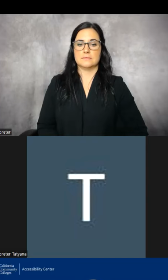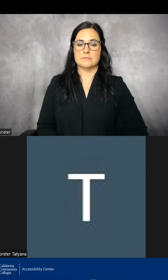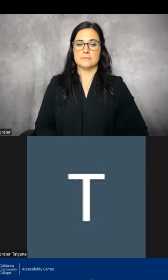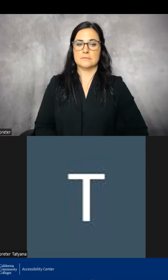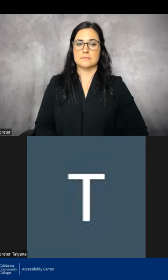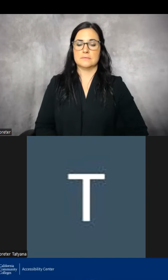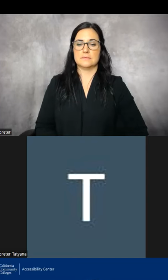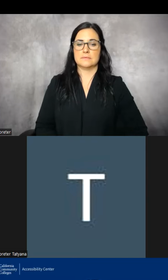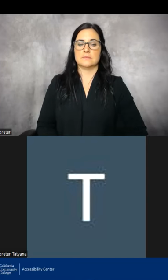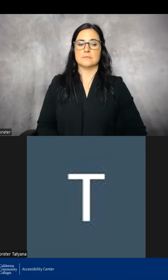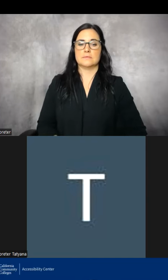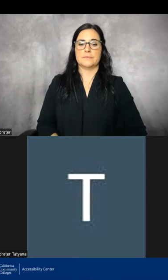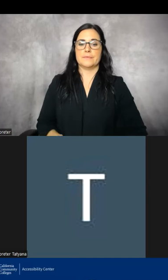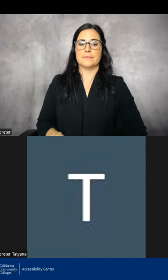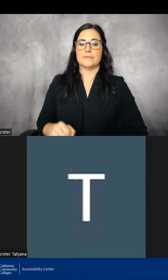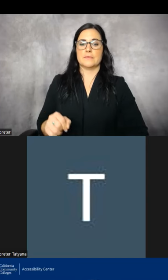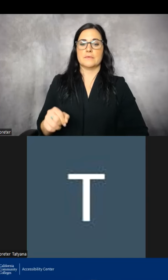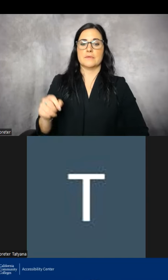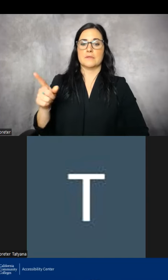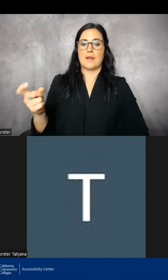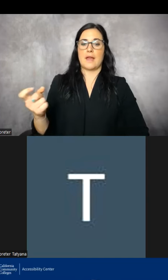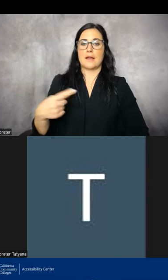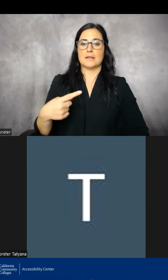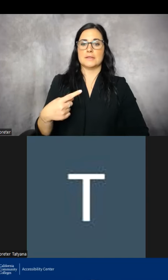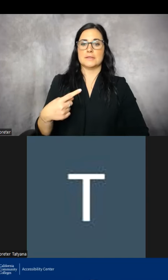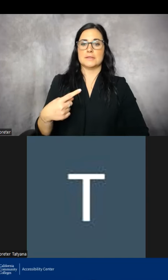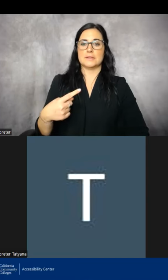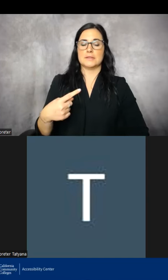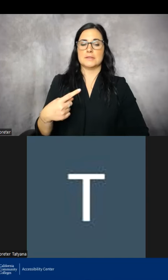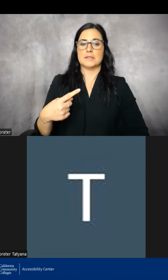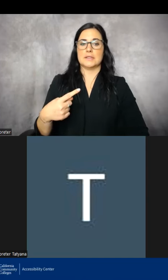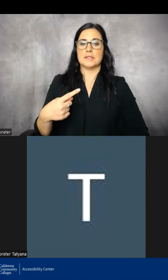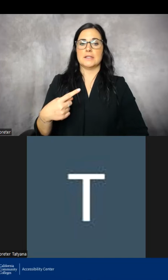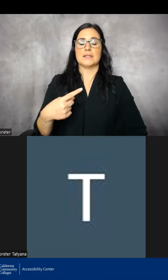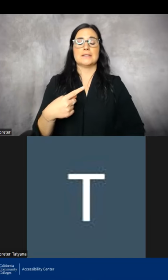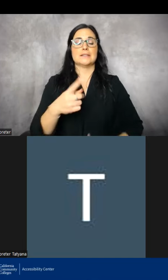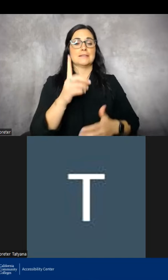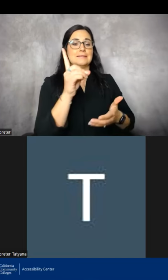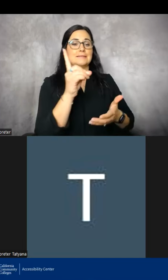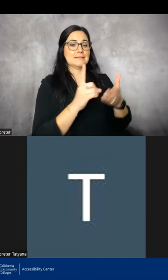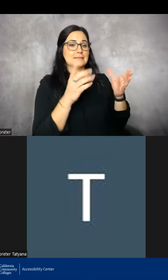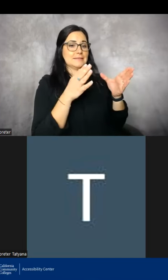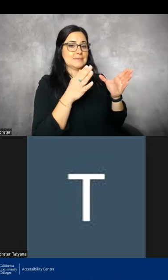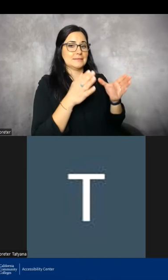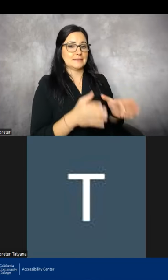Rebecca is asking, as a designer creating accessible documents